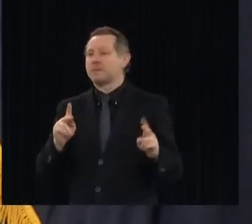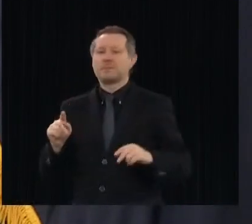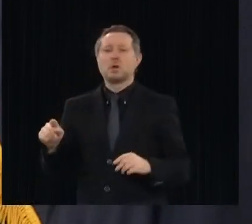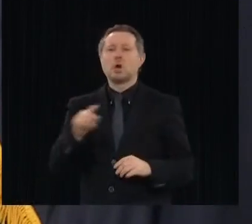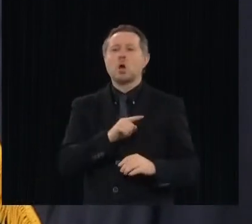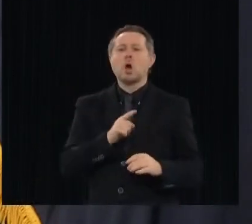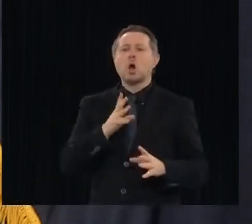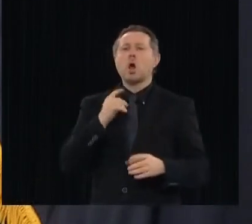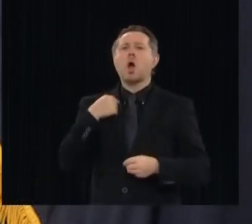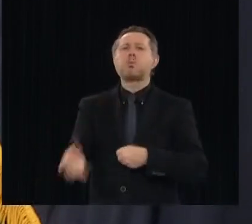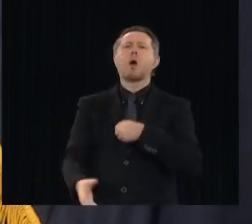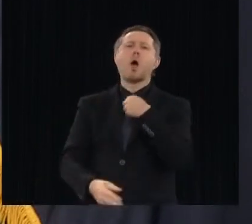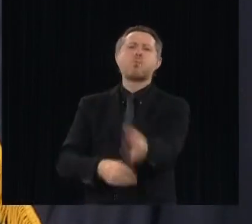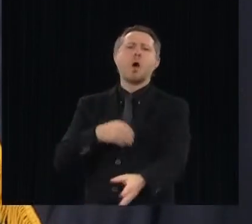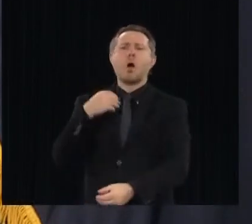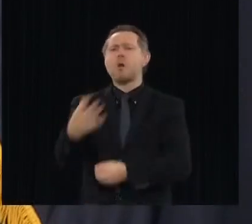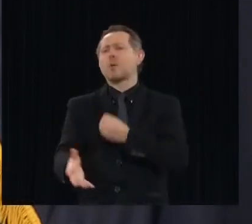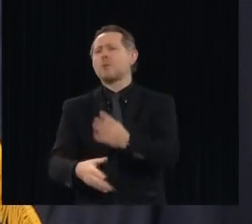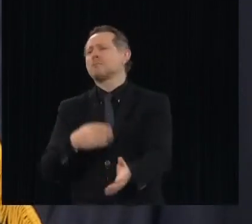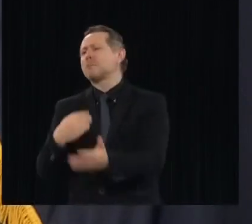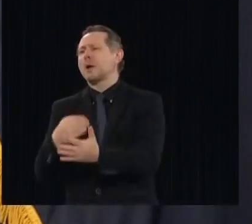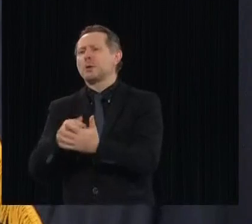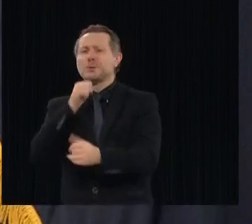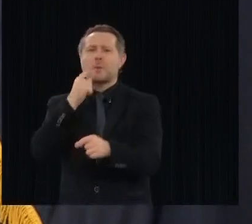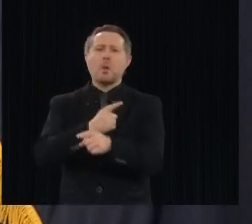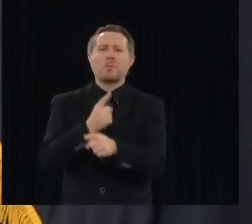ELIGIBLE FOR THE CHECK BECAUSE